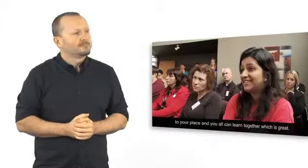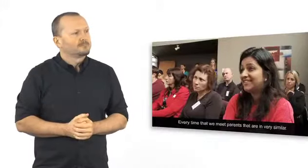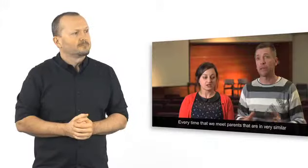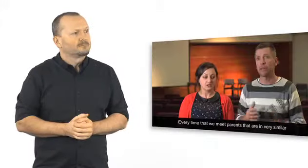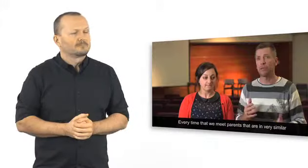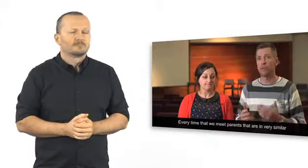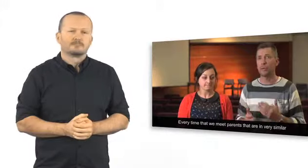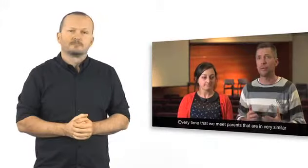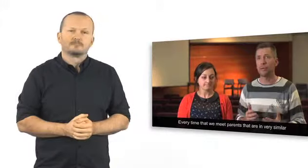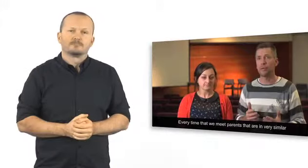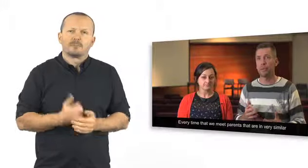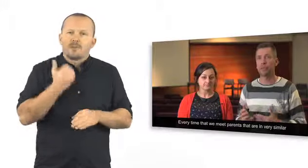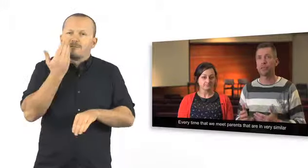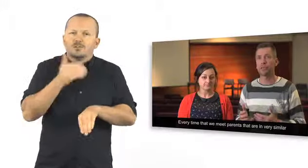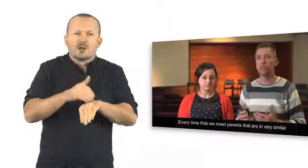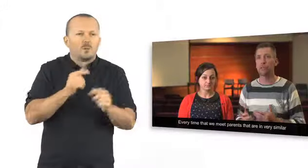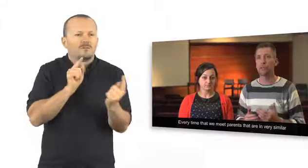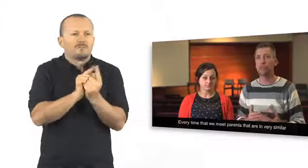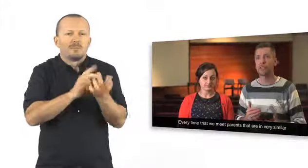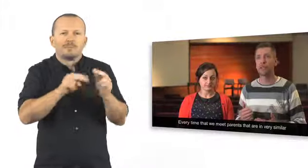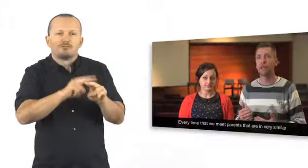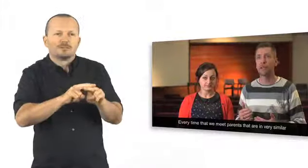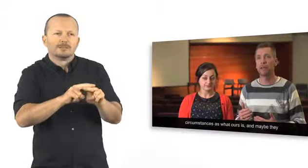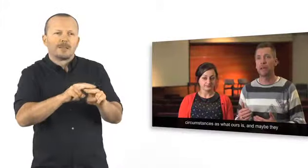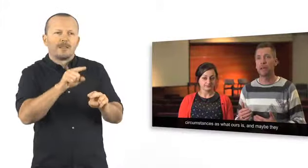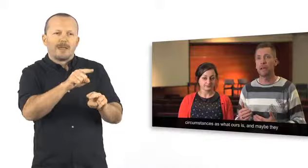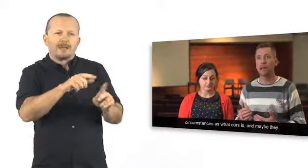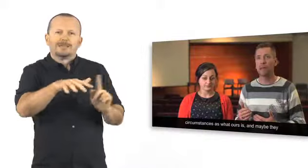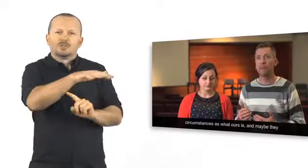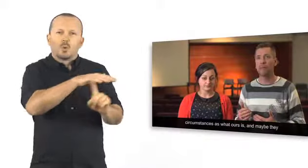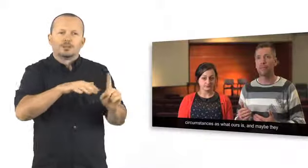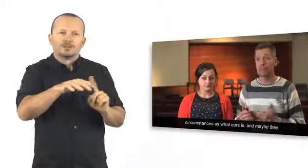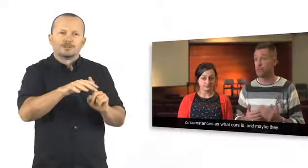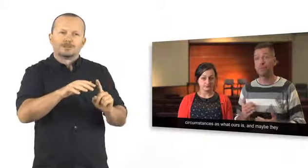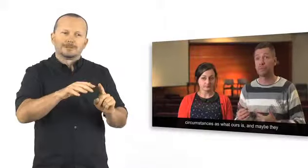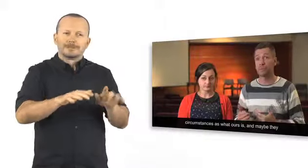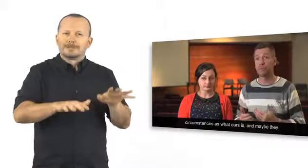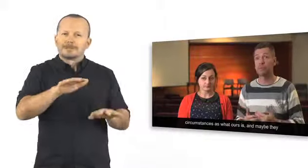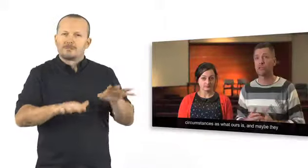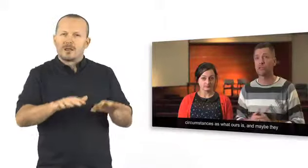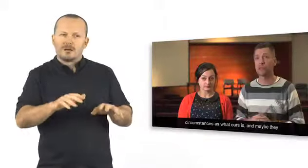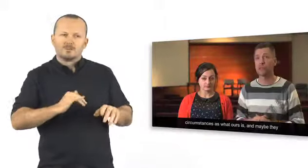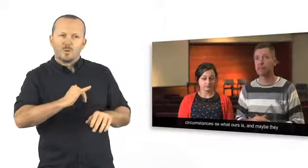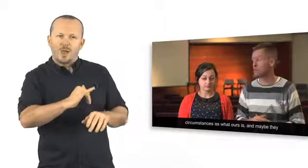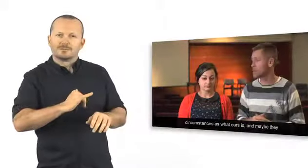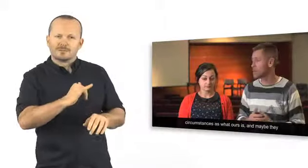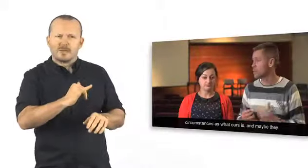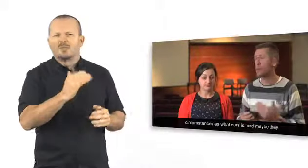Justin: Every time that we meet parents that are in very similar circumstances as what